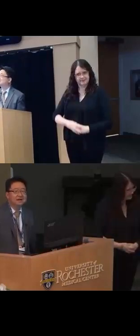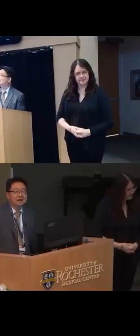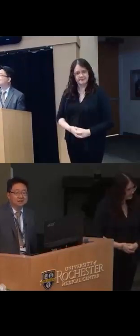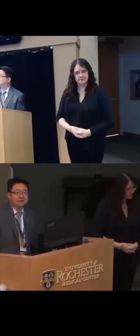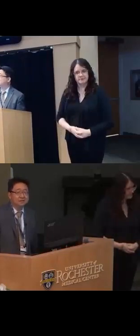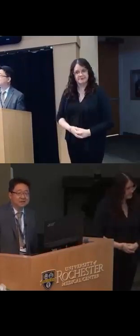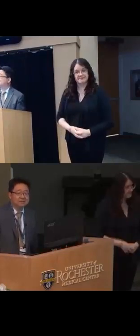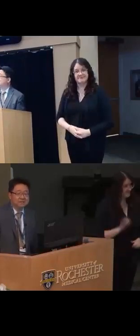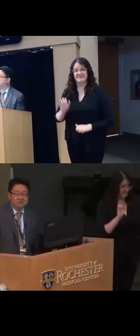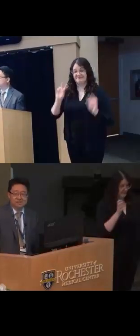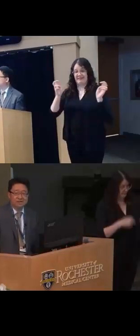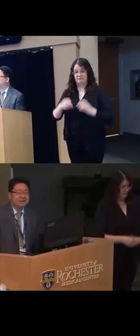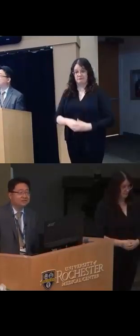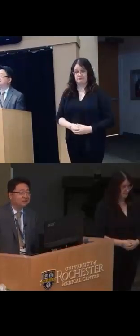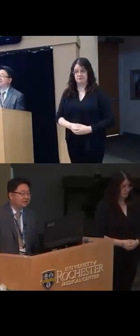it's not our definition of psychiatry